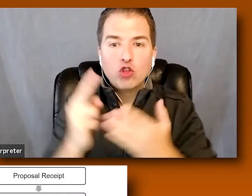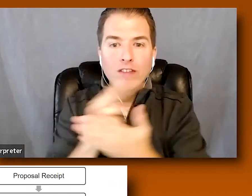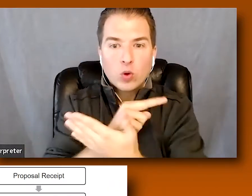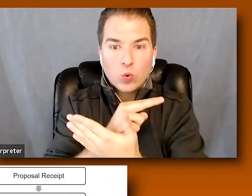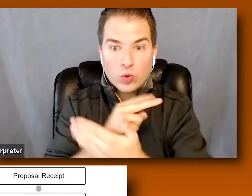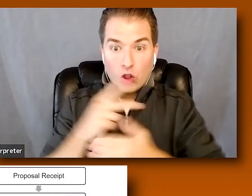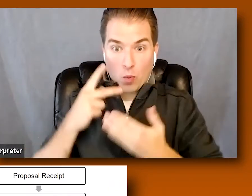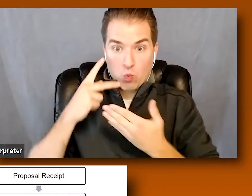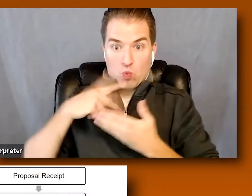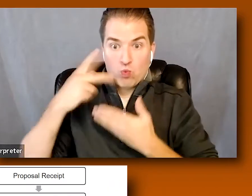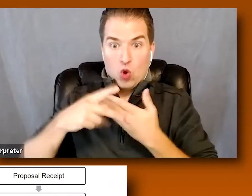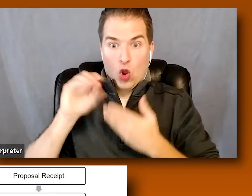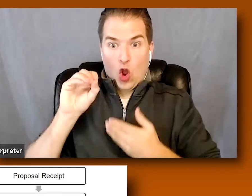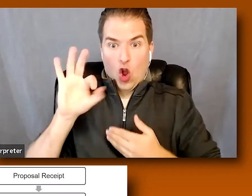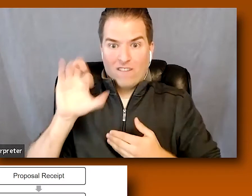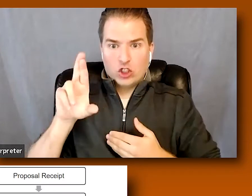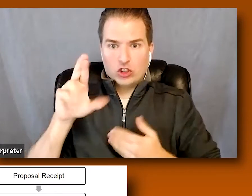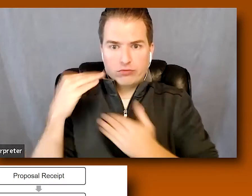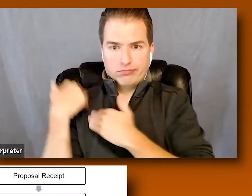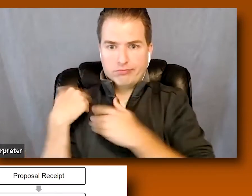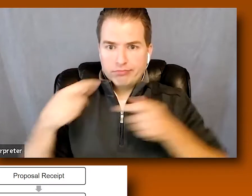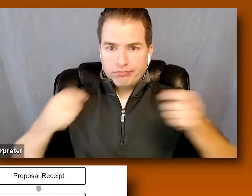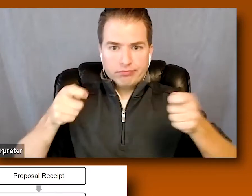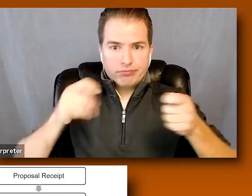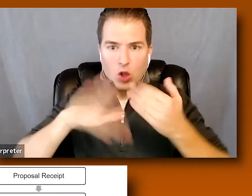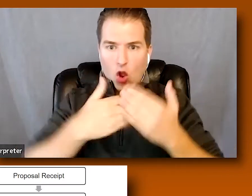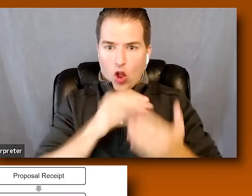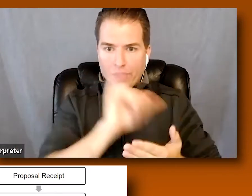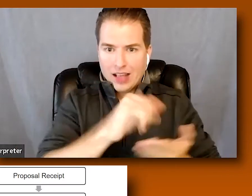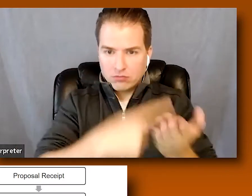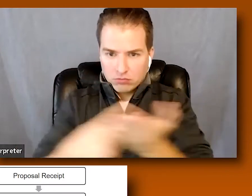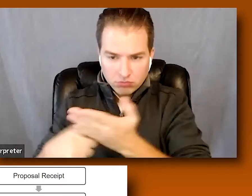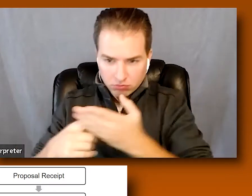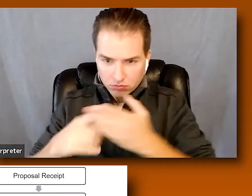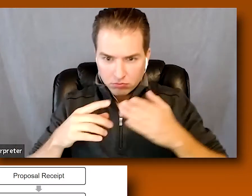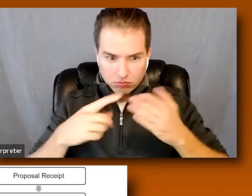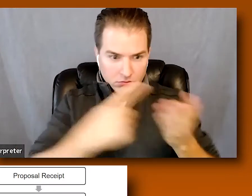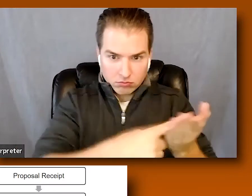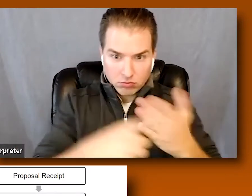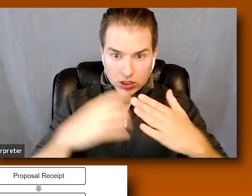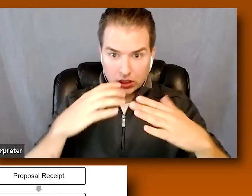the review panel discussions. They summarize the reviews and communicates with the P.I.